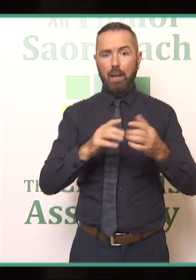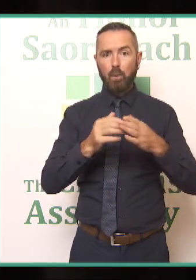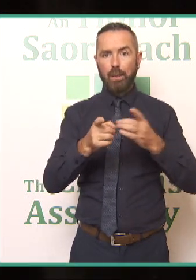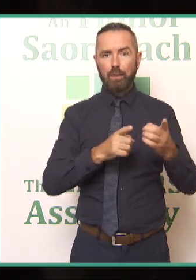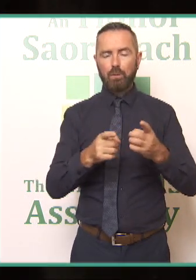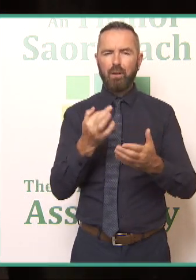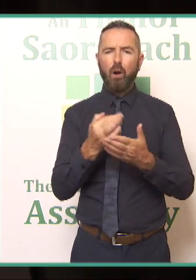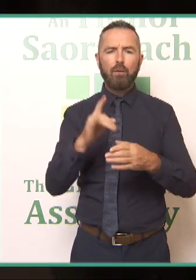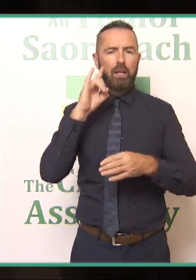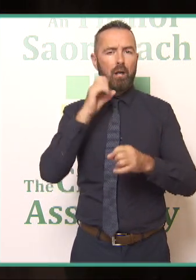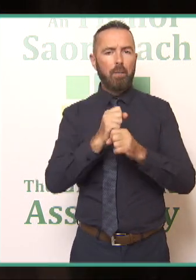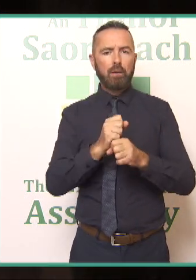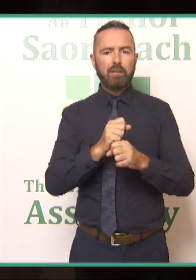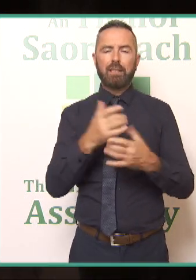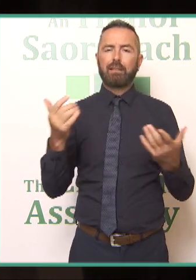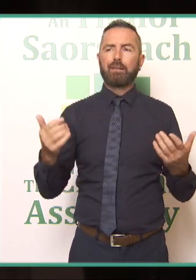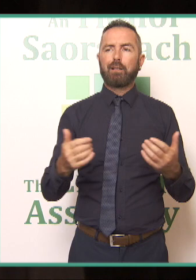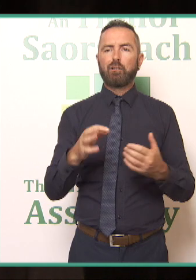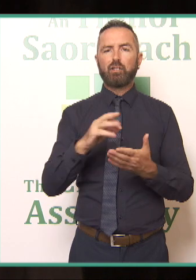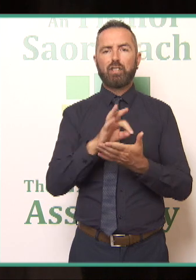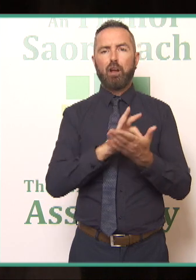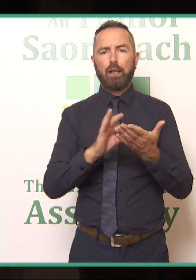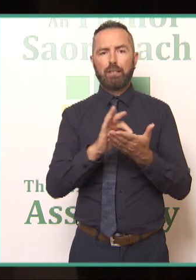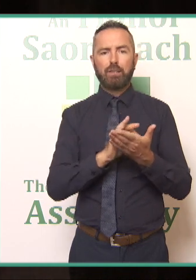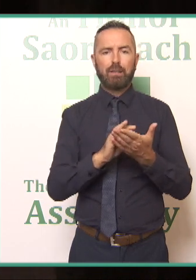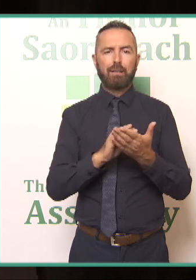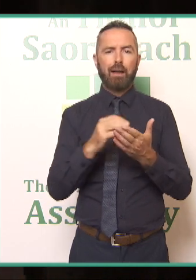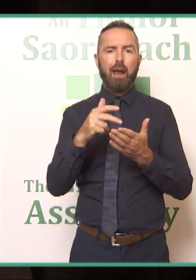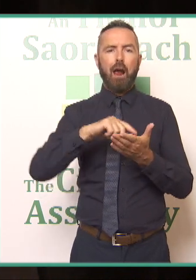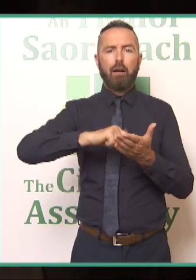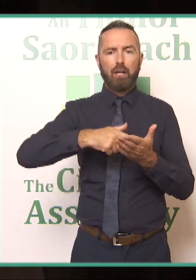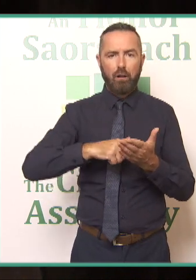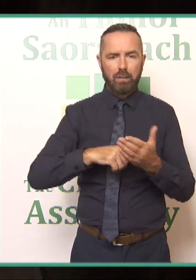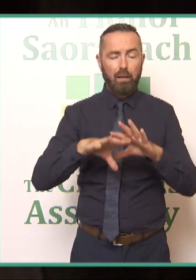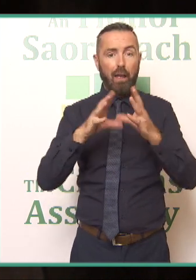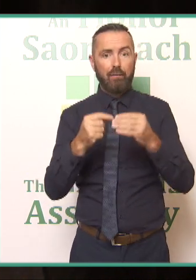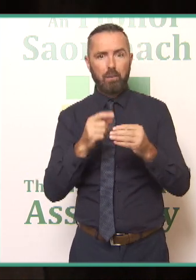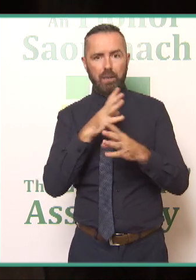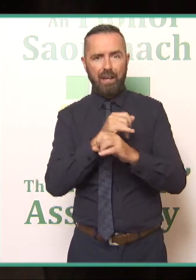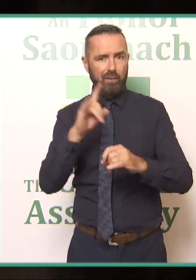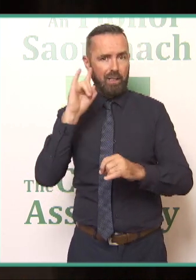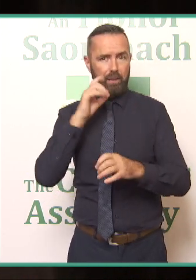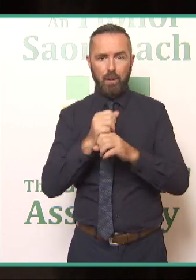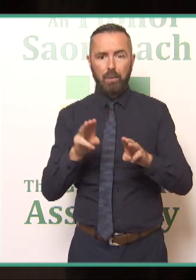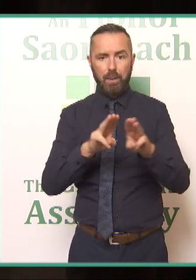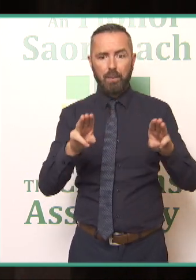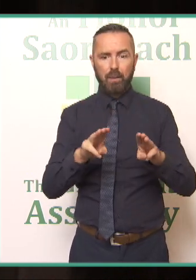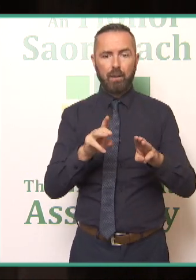and the geology and the floor and the fauna but actually we don't hear much about the people and people are farmed in the barn like this man here Pat and Eagle his ancestors have been farming here